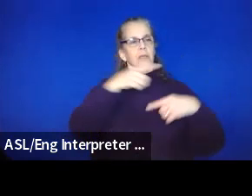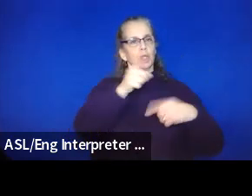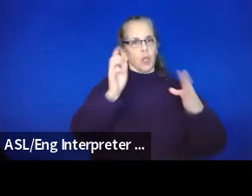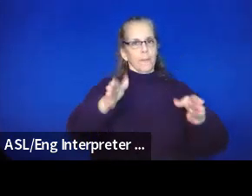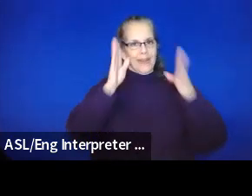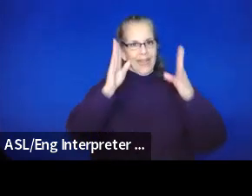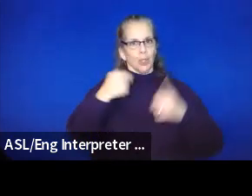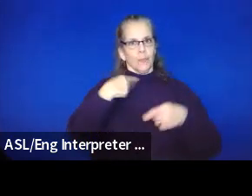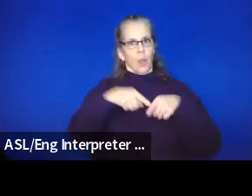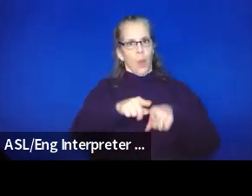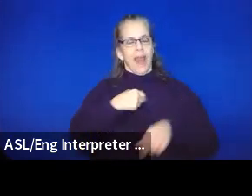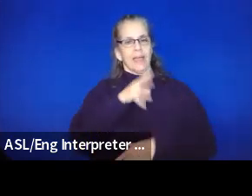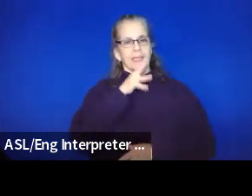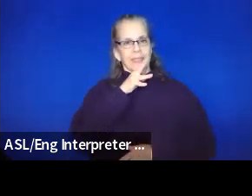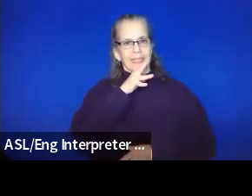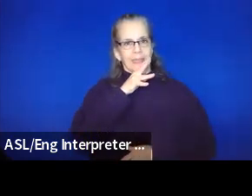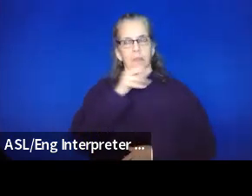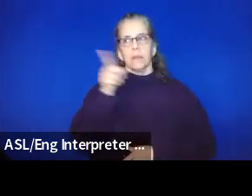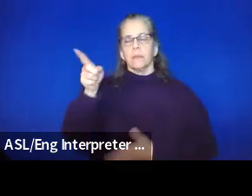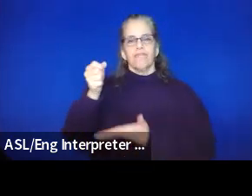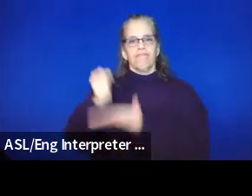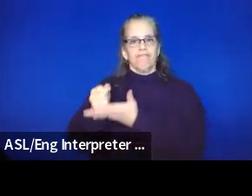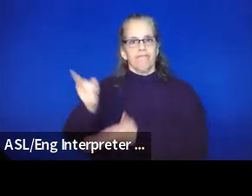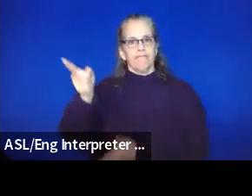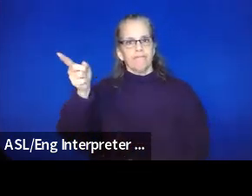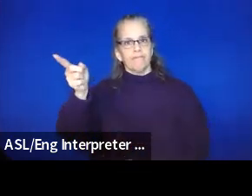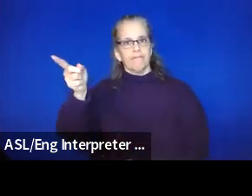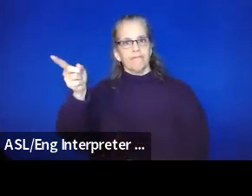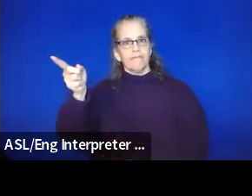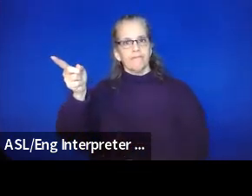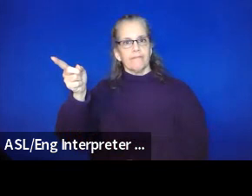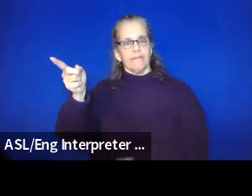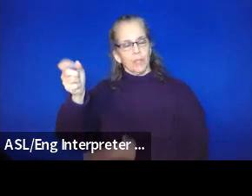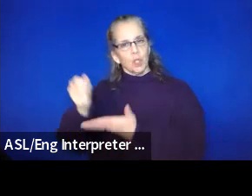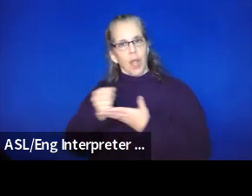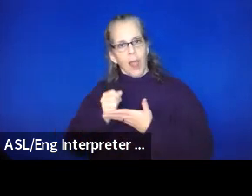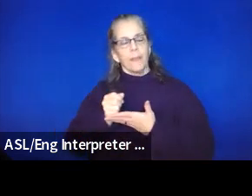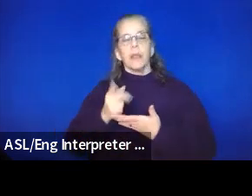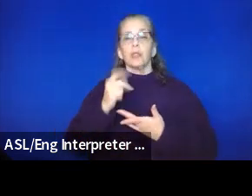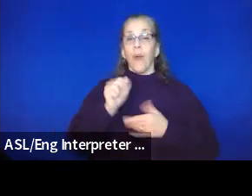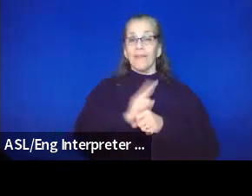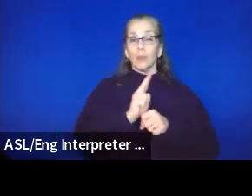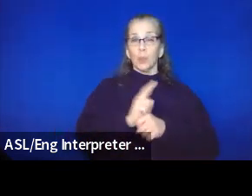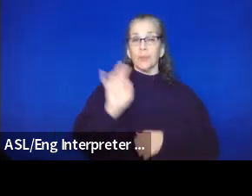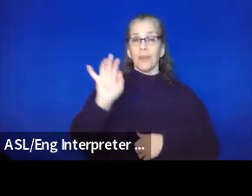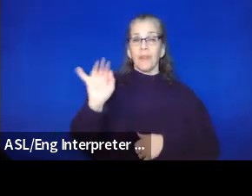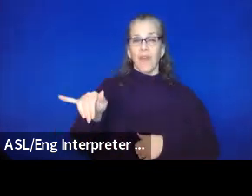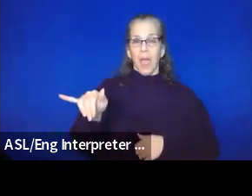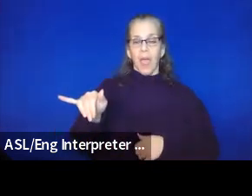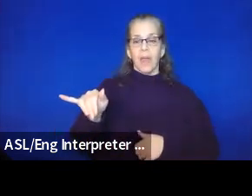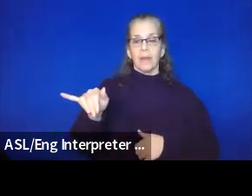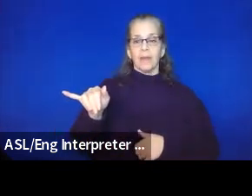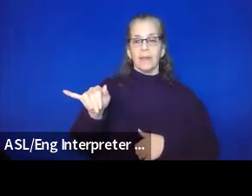So, I have used, over the course of my work career, not talking sometimes not talking